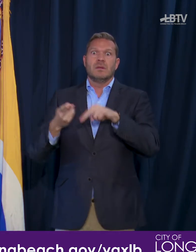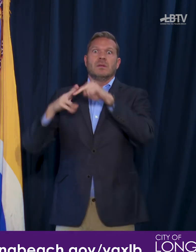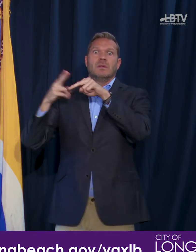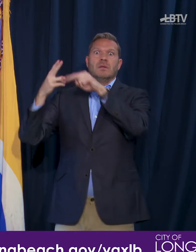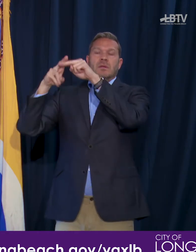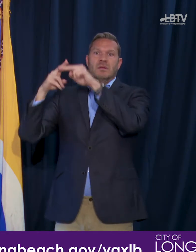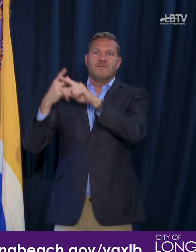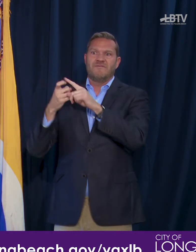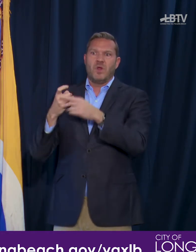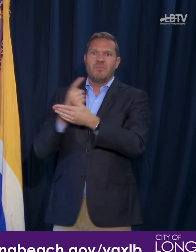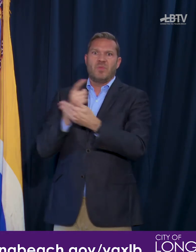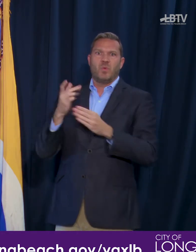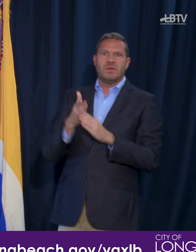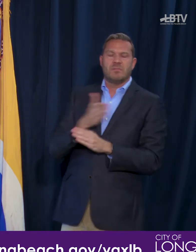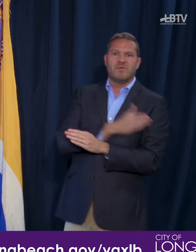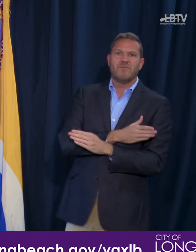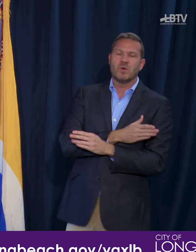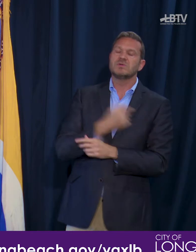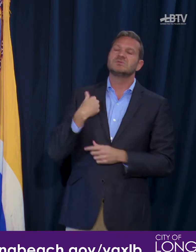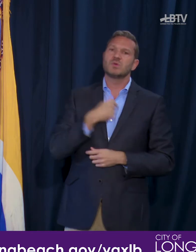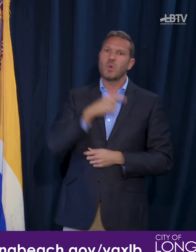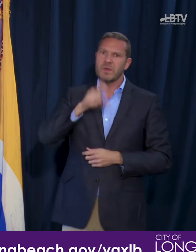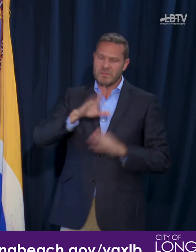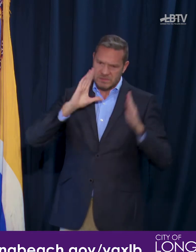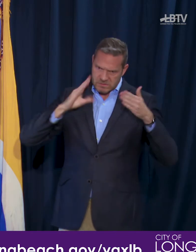So we got to stay vigilant and support our hospitals.